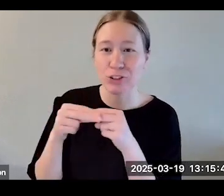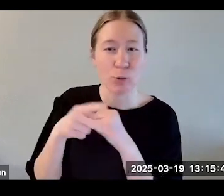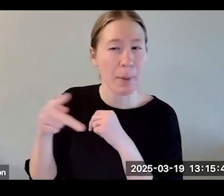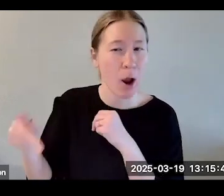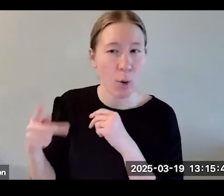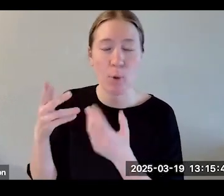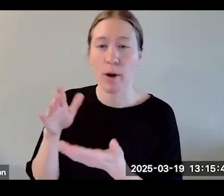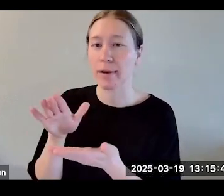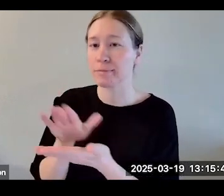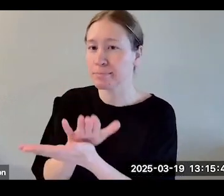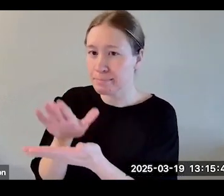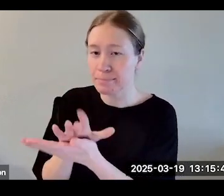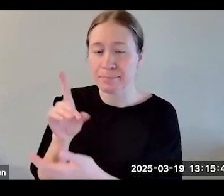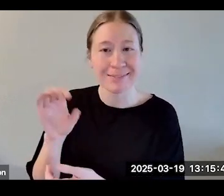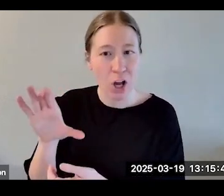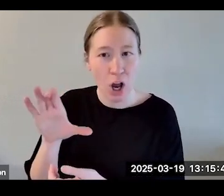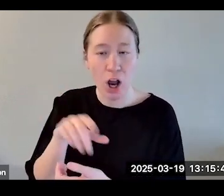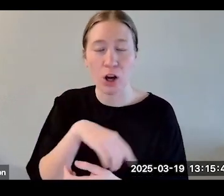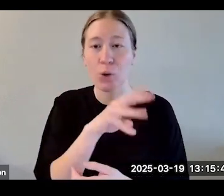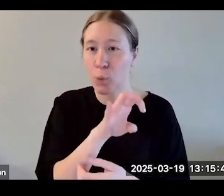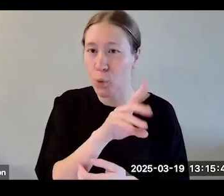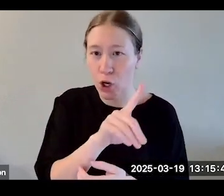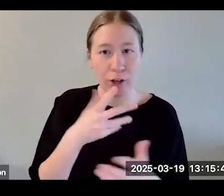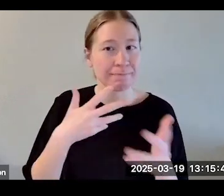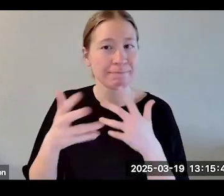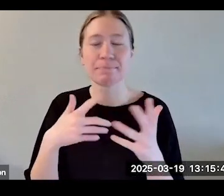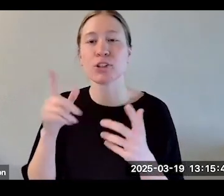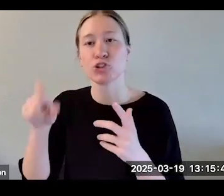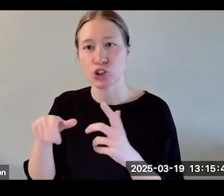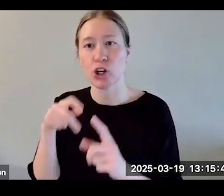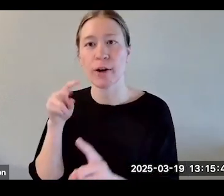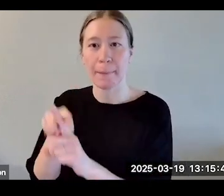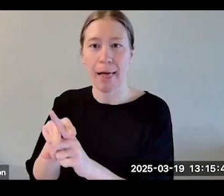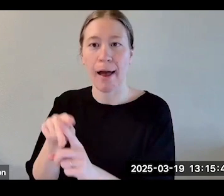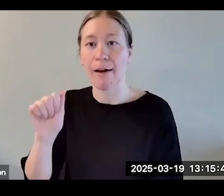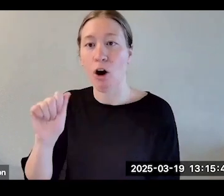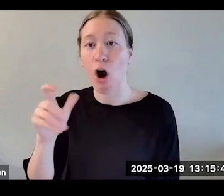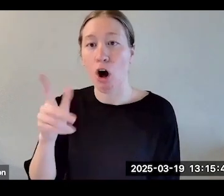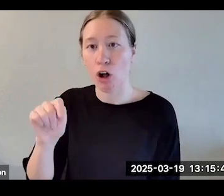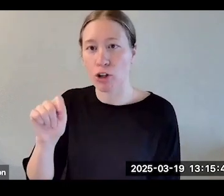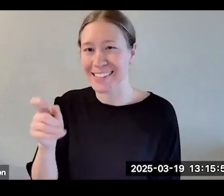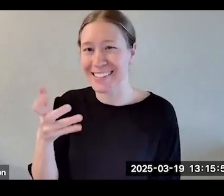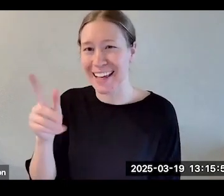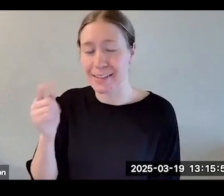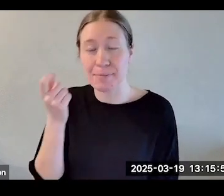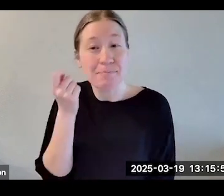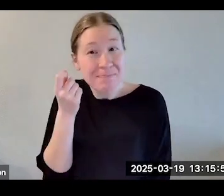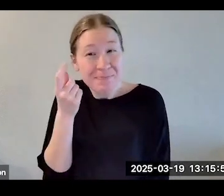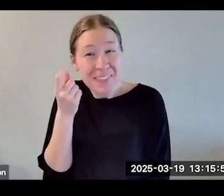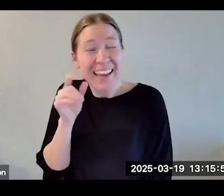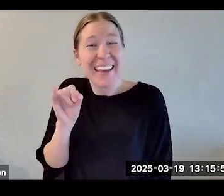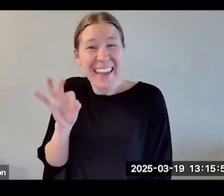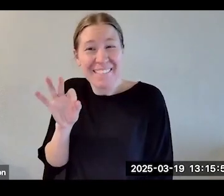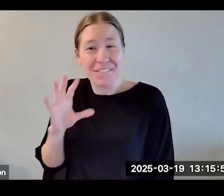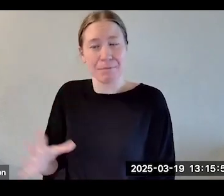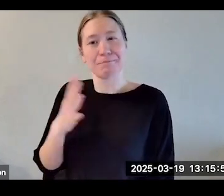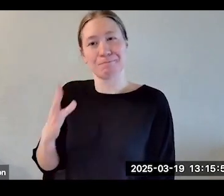you should really have alt text for that image unless it is a decorative image. So in order to add alt text,